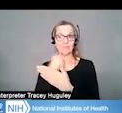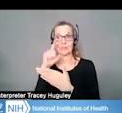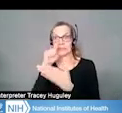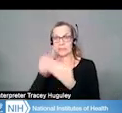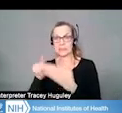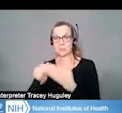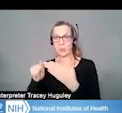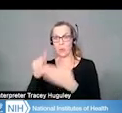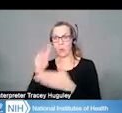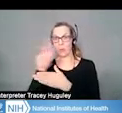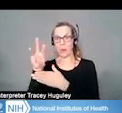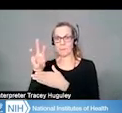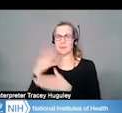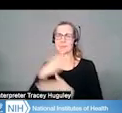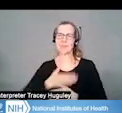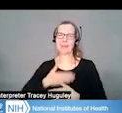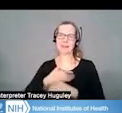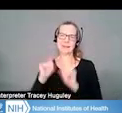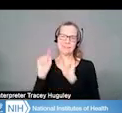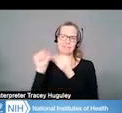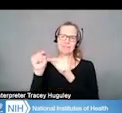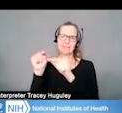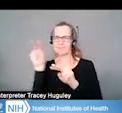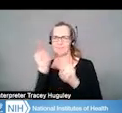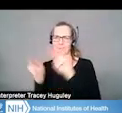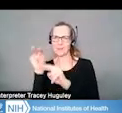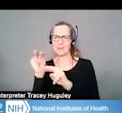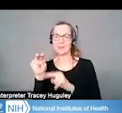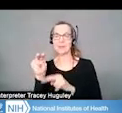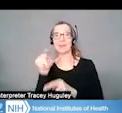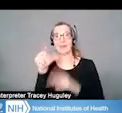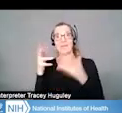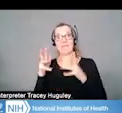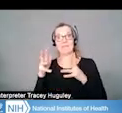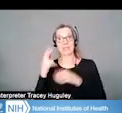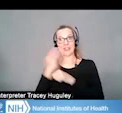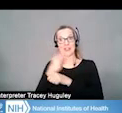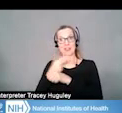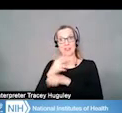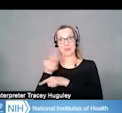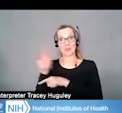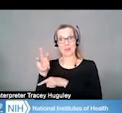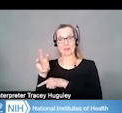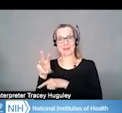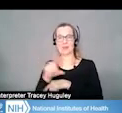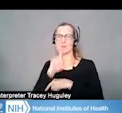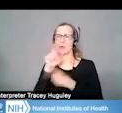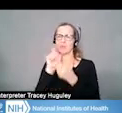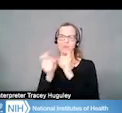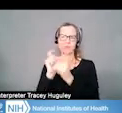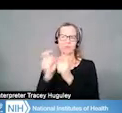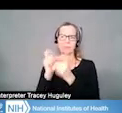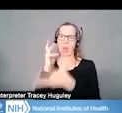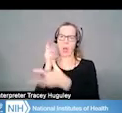please, please do take a look. And for those of you that have been using the site, we are constantly updating the site as new materials,